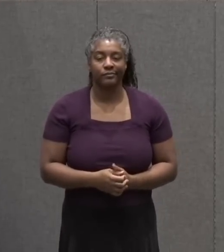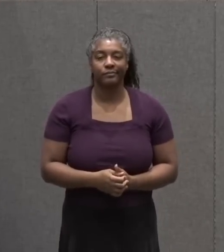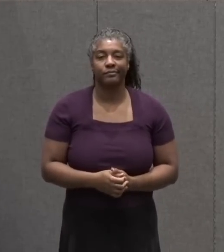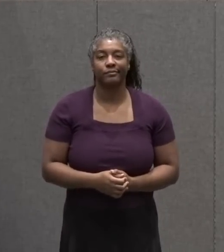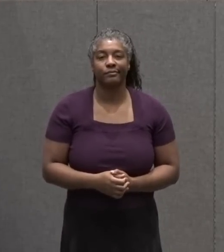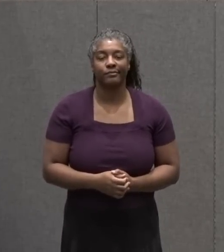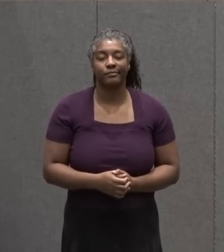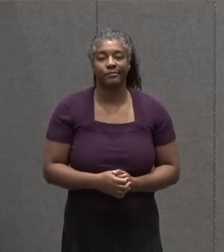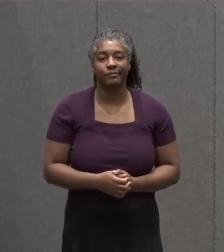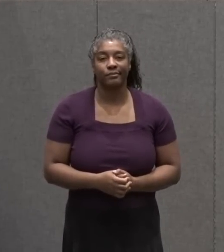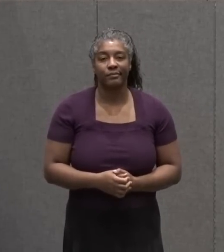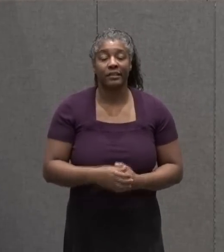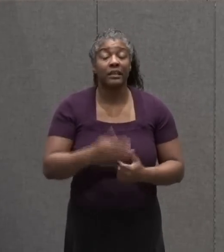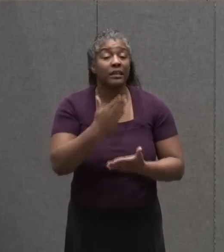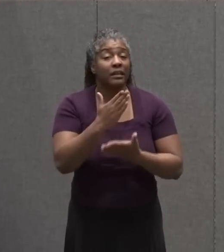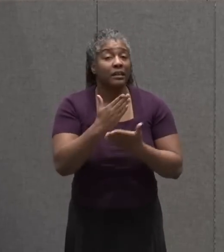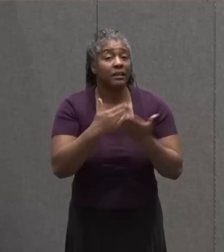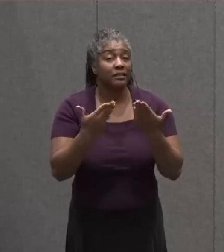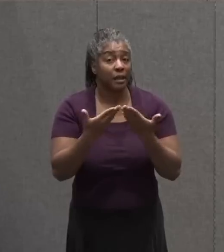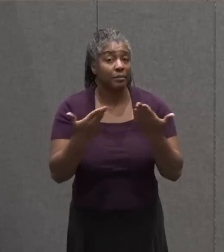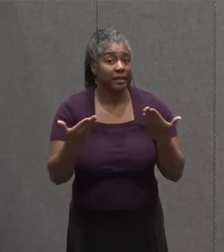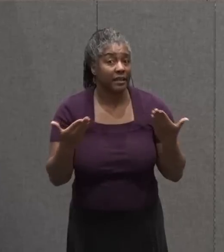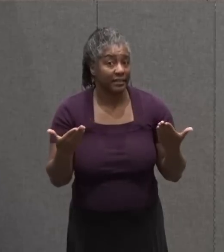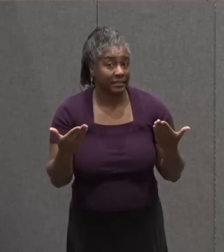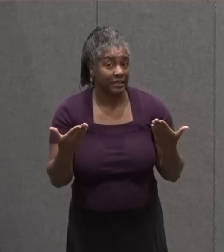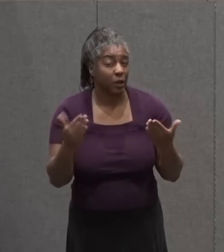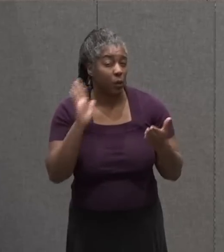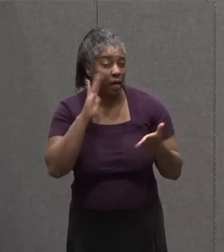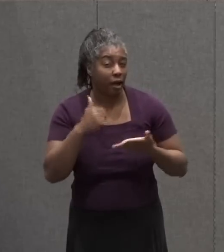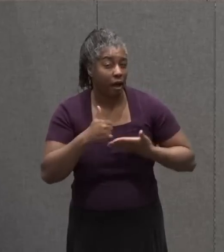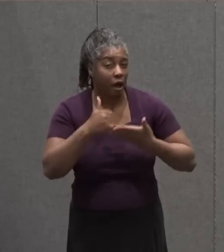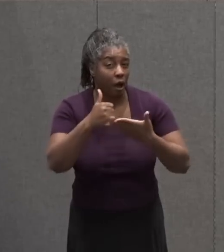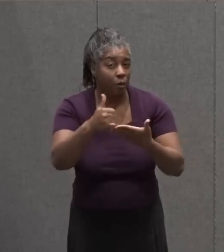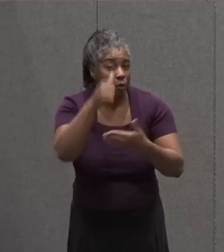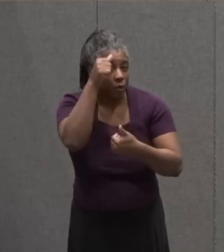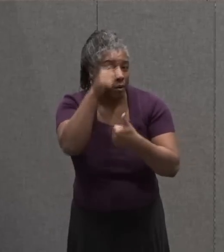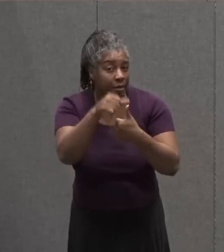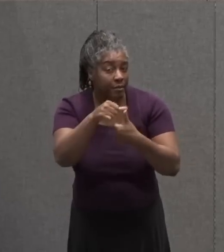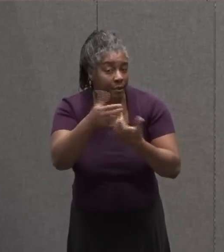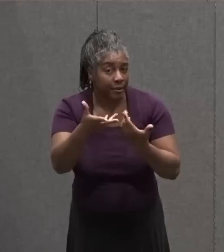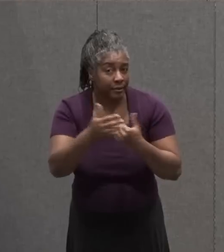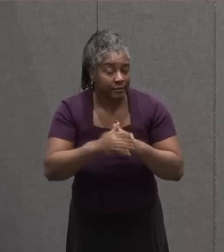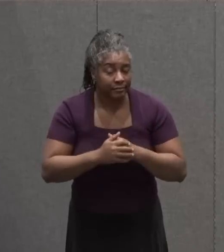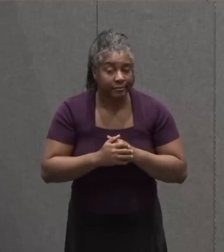So there are some things we can do to remember, maybe you already do these things